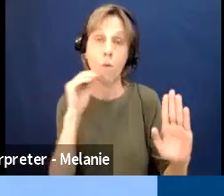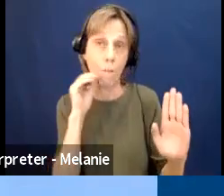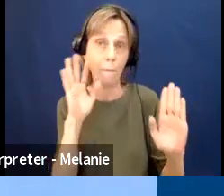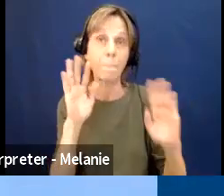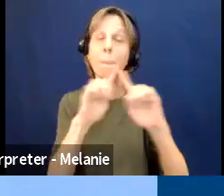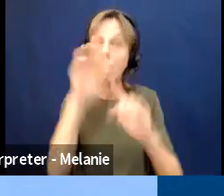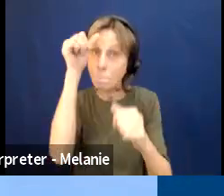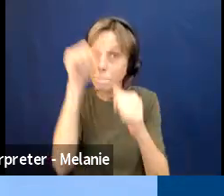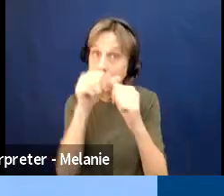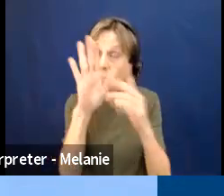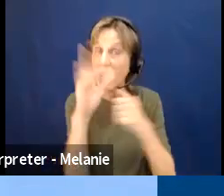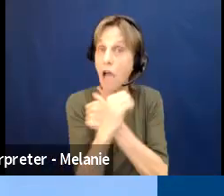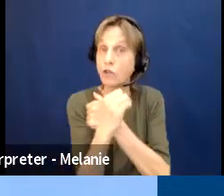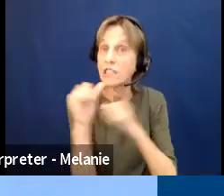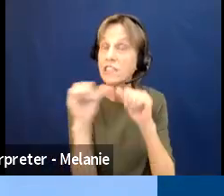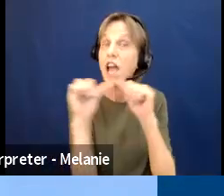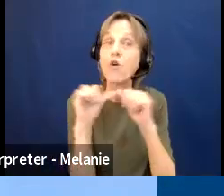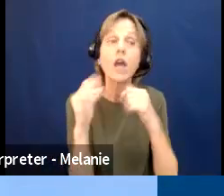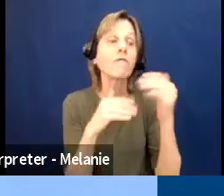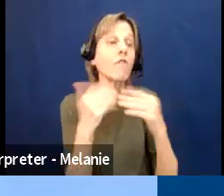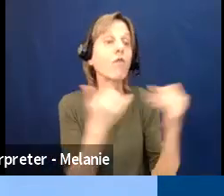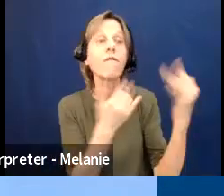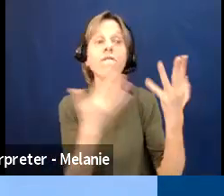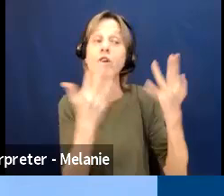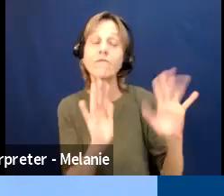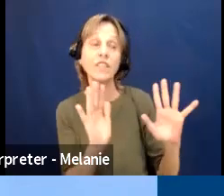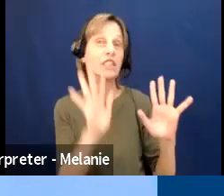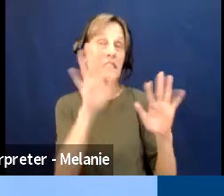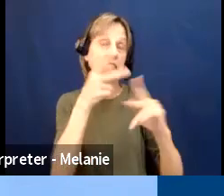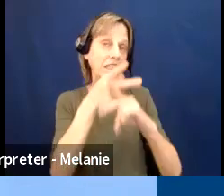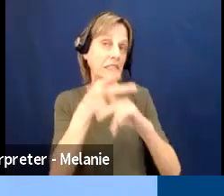now even when the fire is out so be careful when you return home you probably want to wear a mask